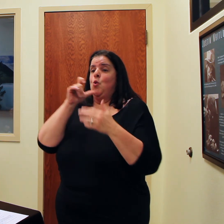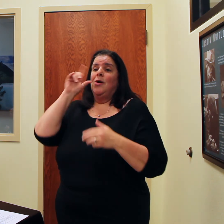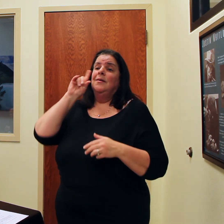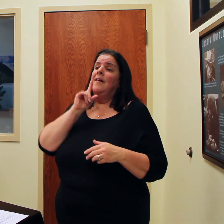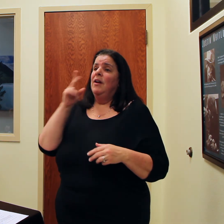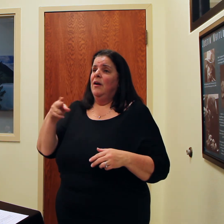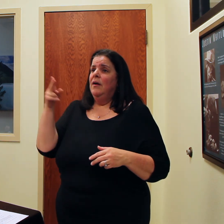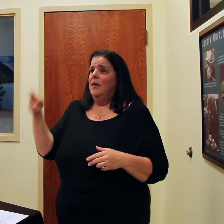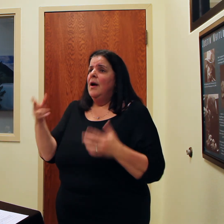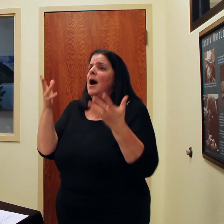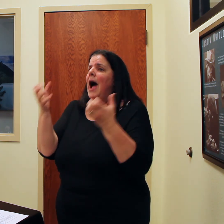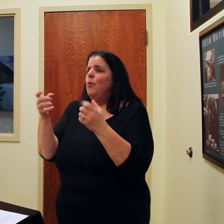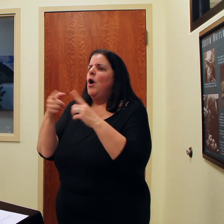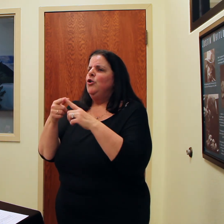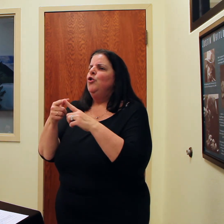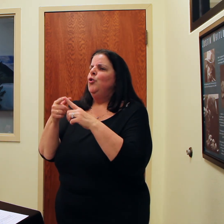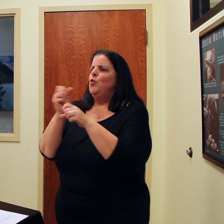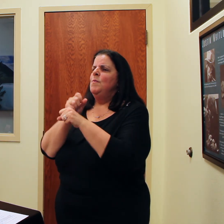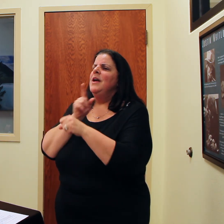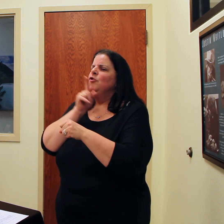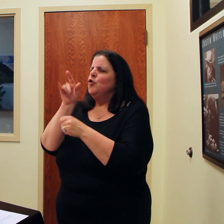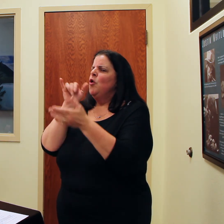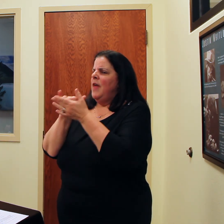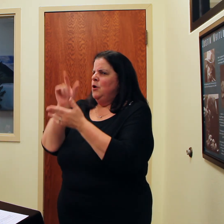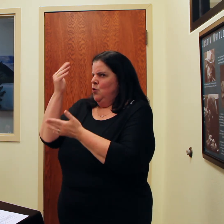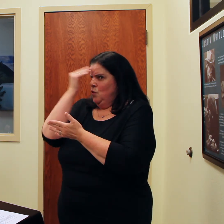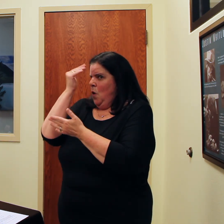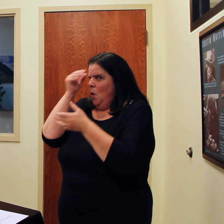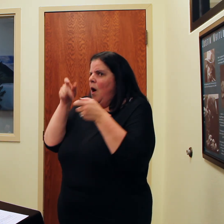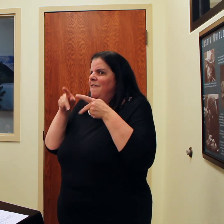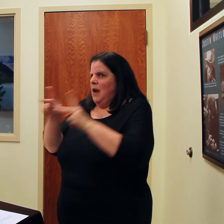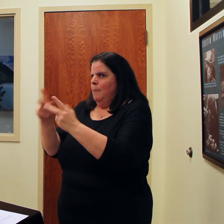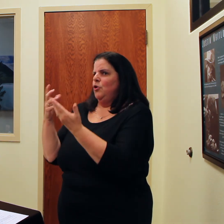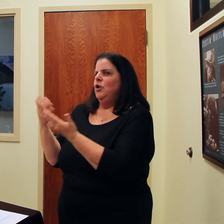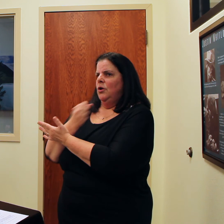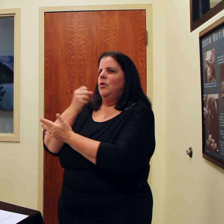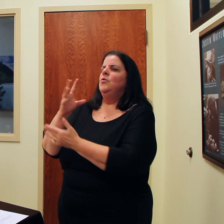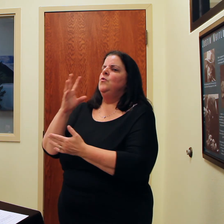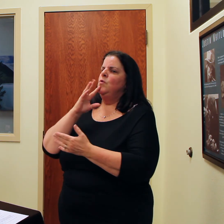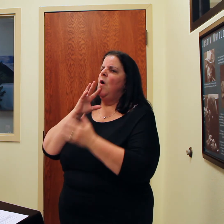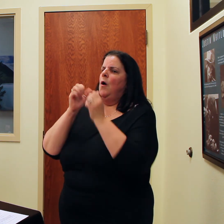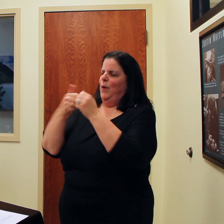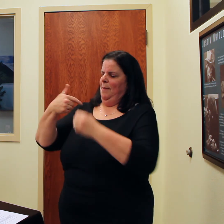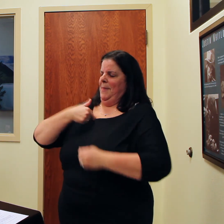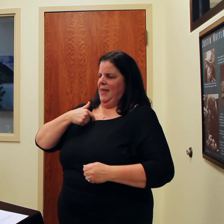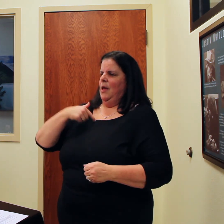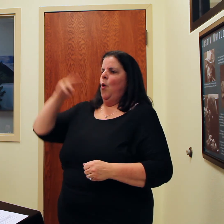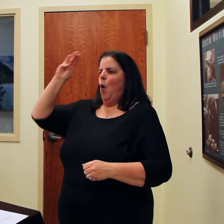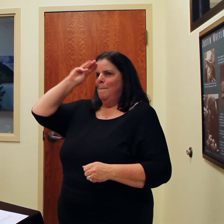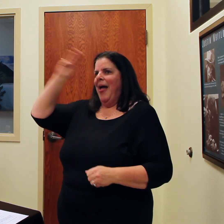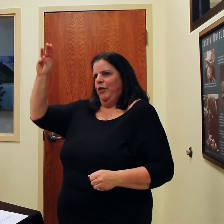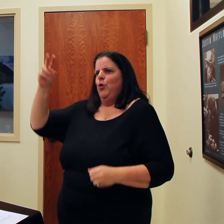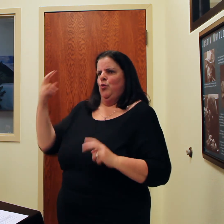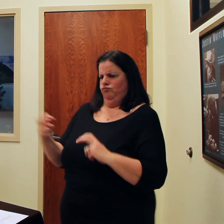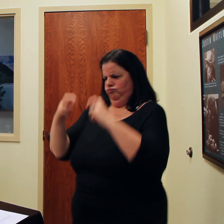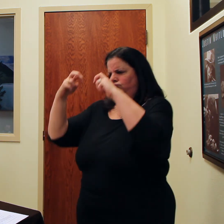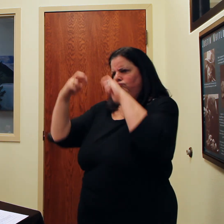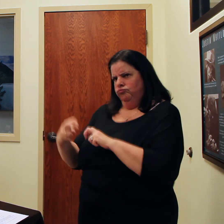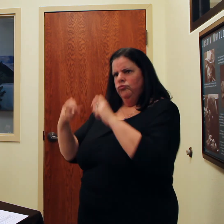I just want to express the opportunity for you guys to come to talk to Matthew or I here at the center, and be able to know that we are working